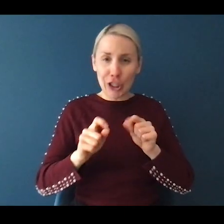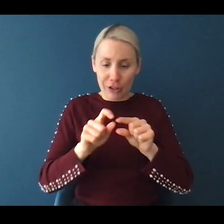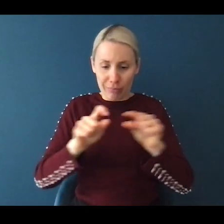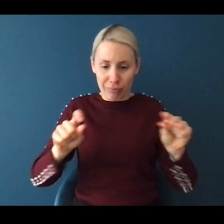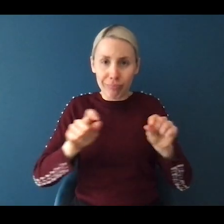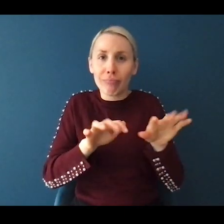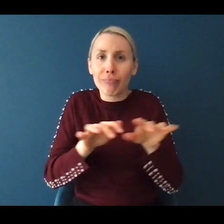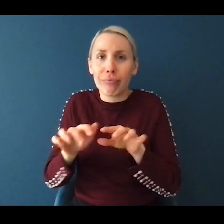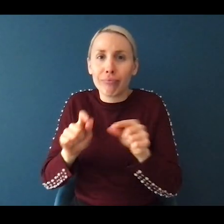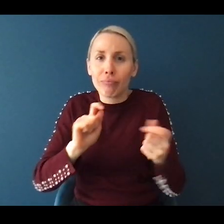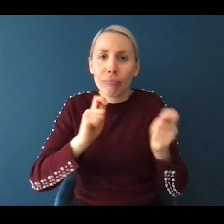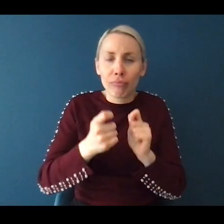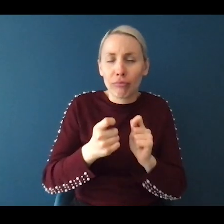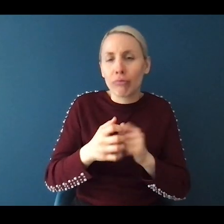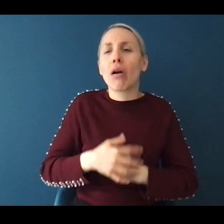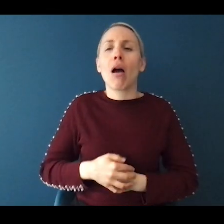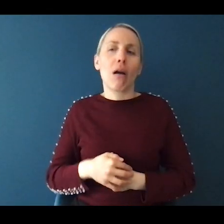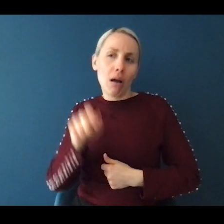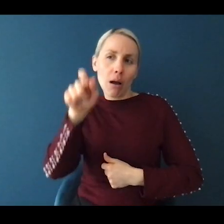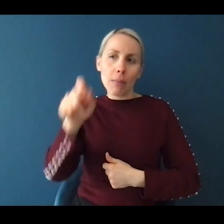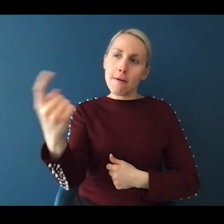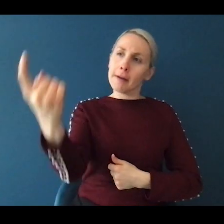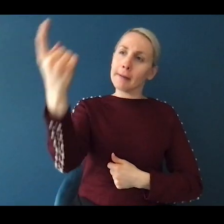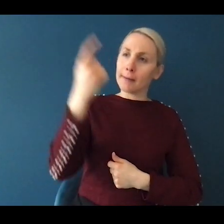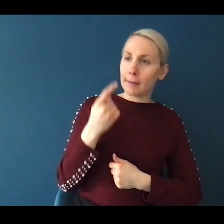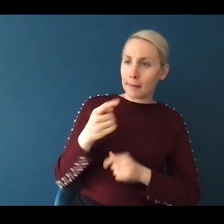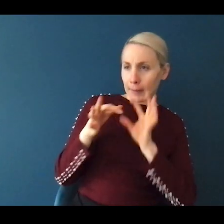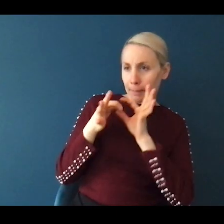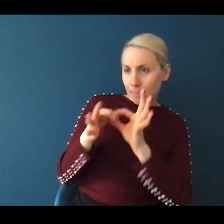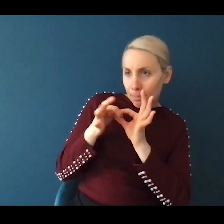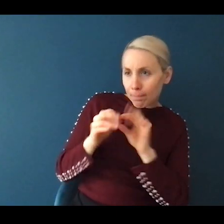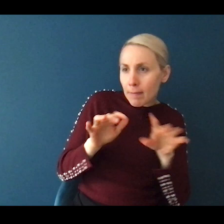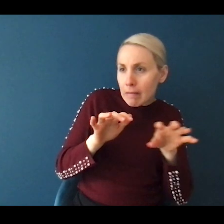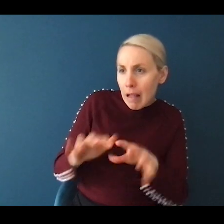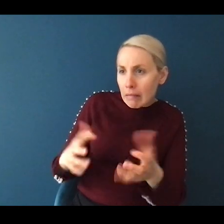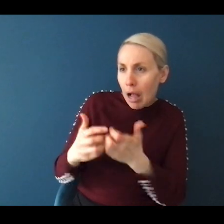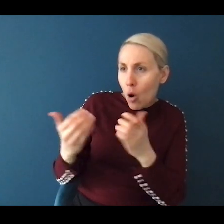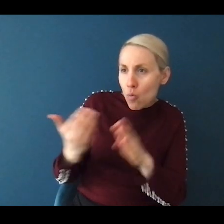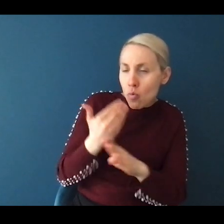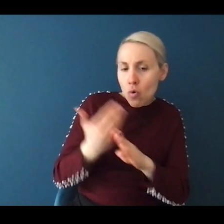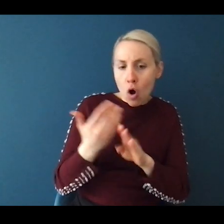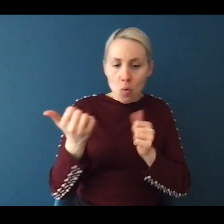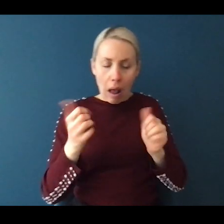ways people could engage with it because um you know the way I presented it at first was